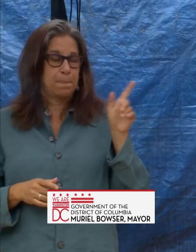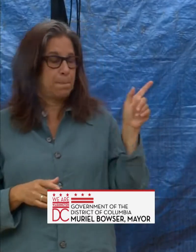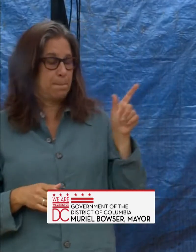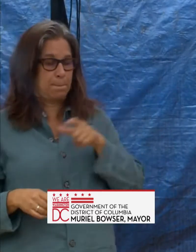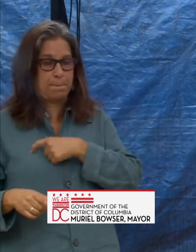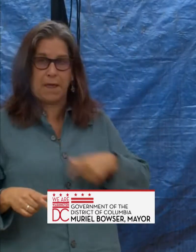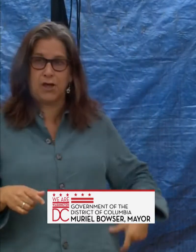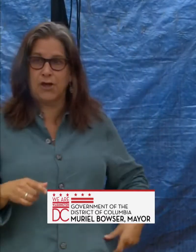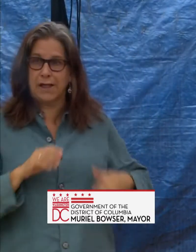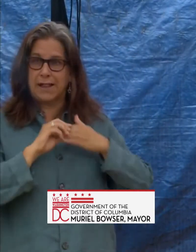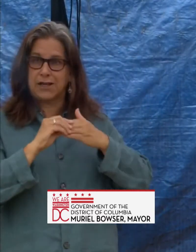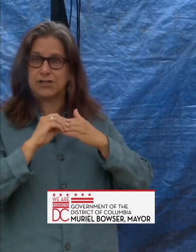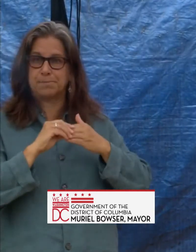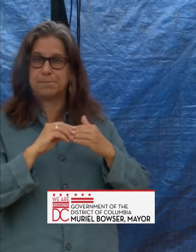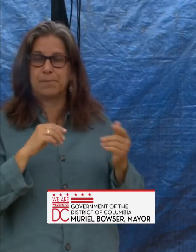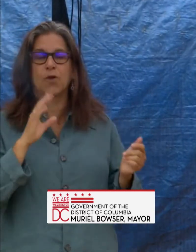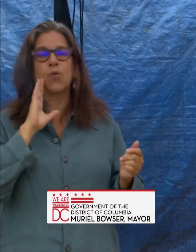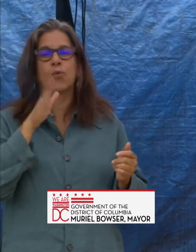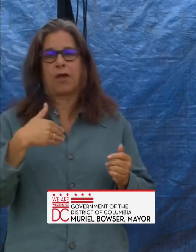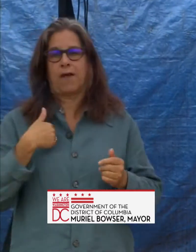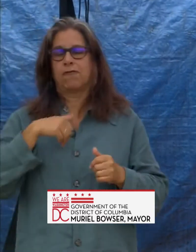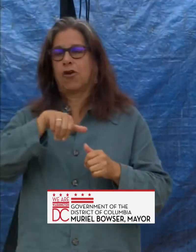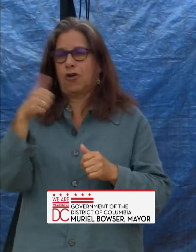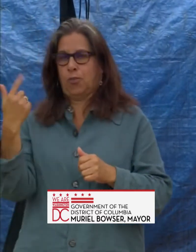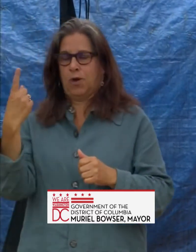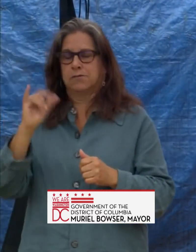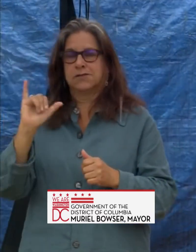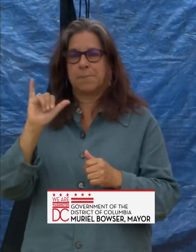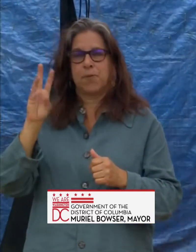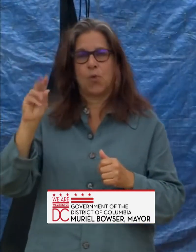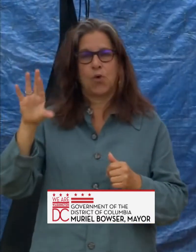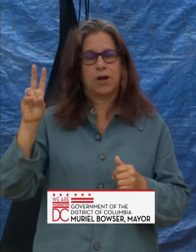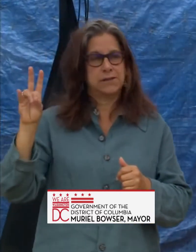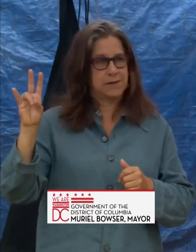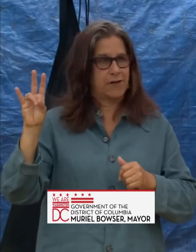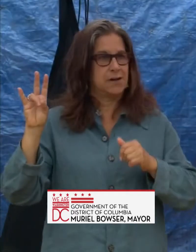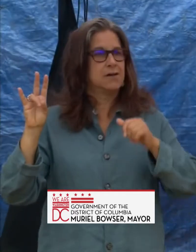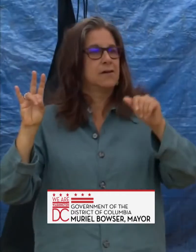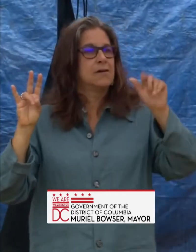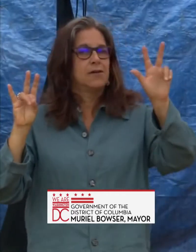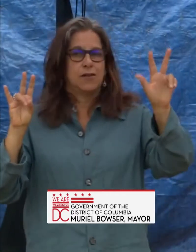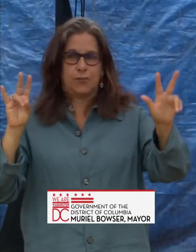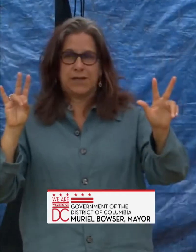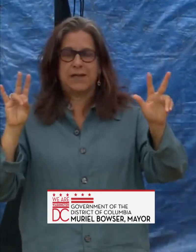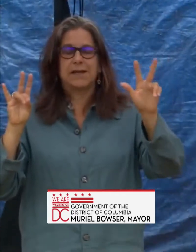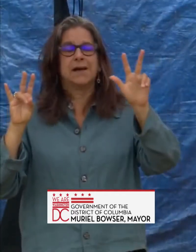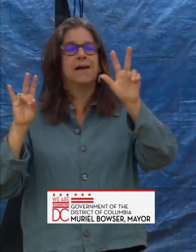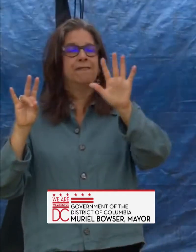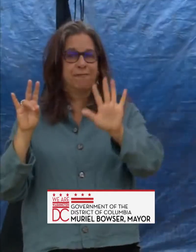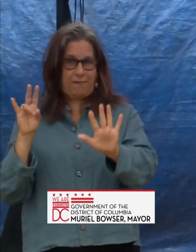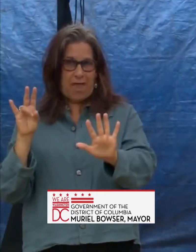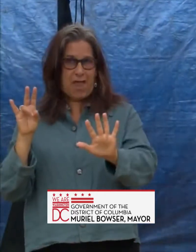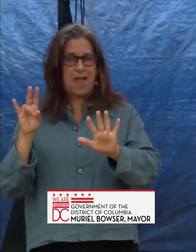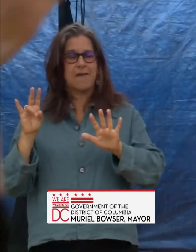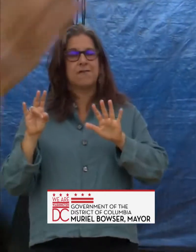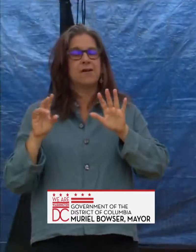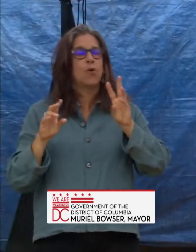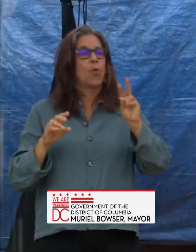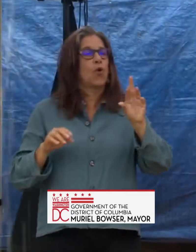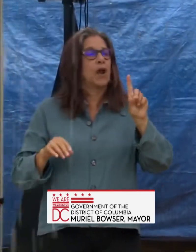BUILDINGS IN WARDS 3, 5 AND 6 COMMENCING IN THE MONTHS TO COME.